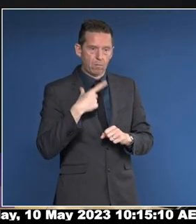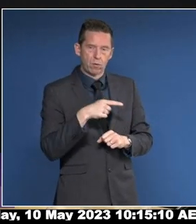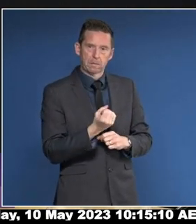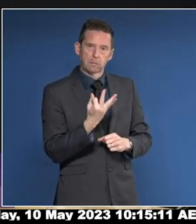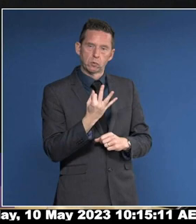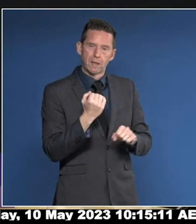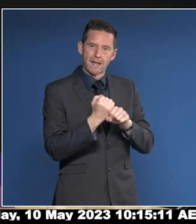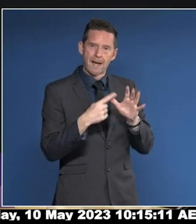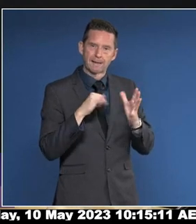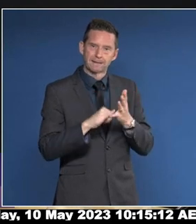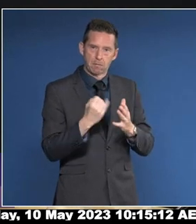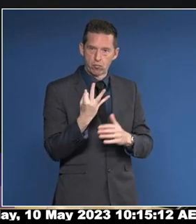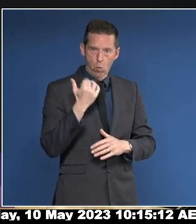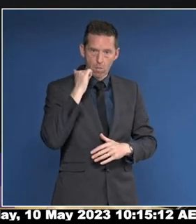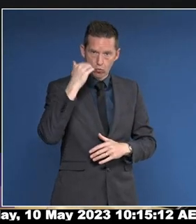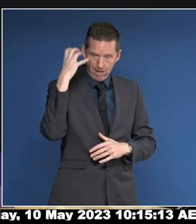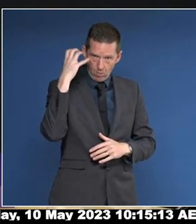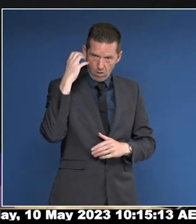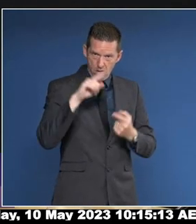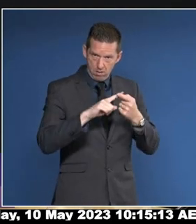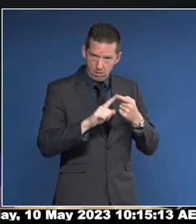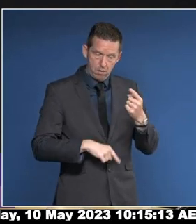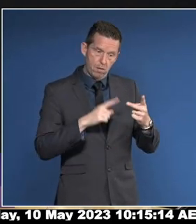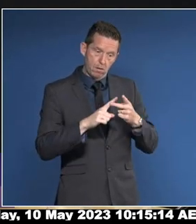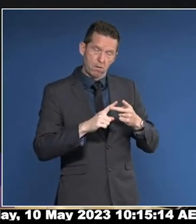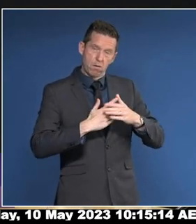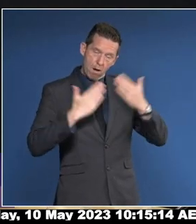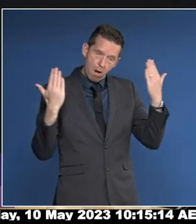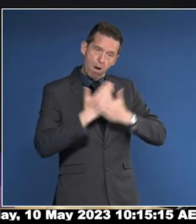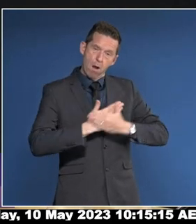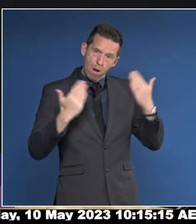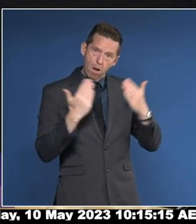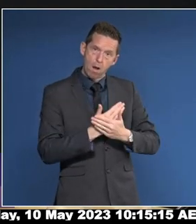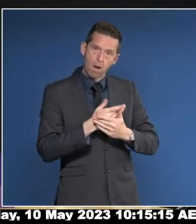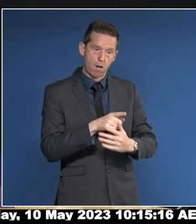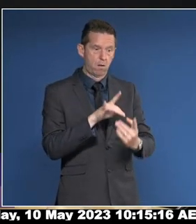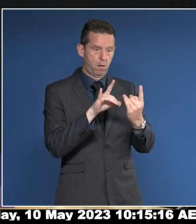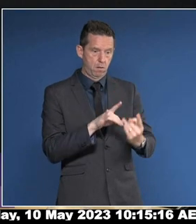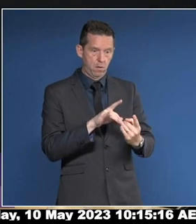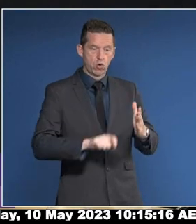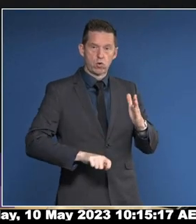Where they slept night after night in a room, locked from the outside, with no